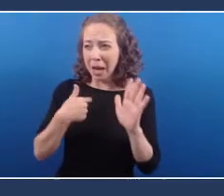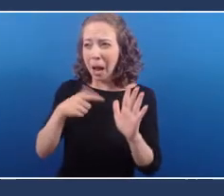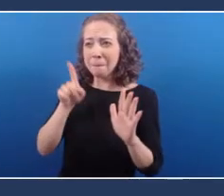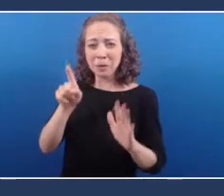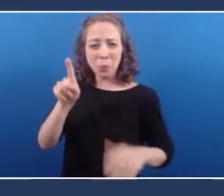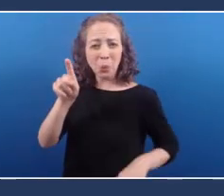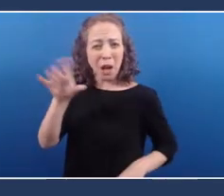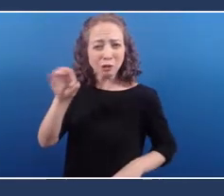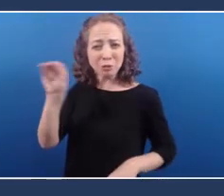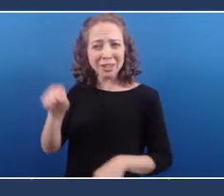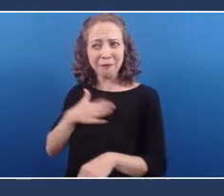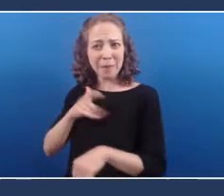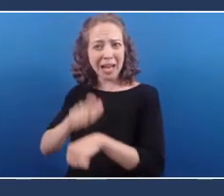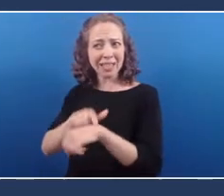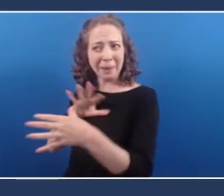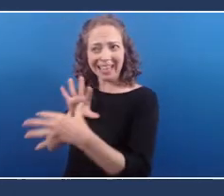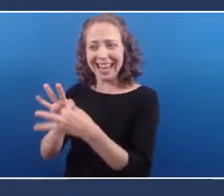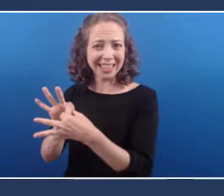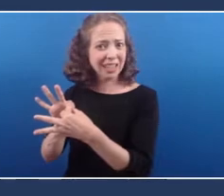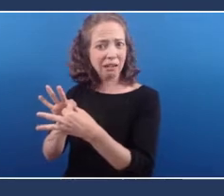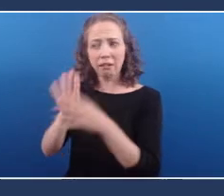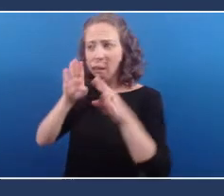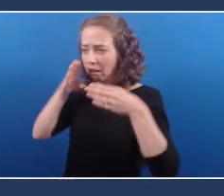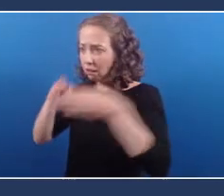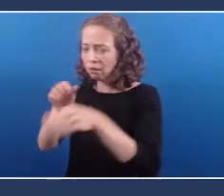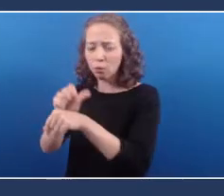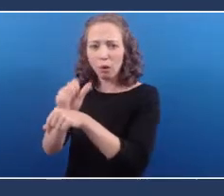And so, I made that commitment not only to my family but also to